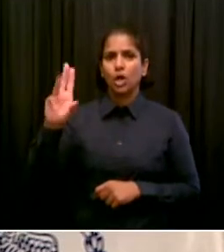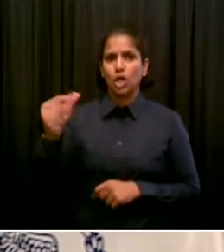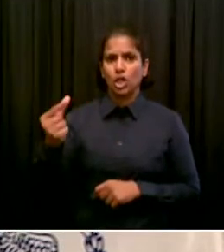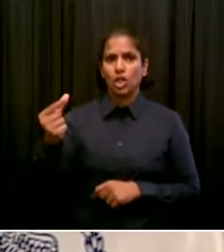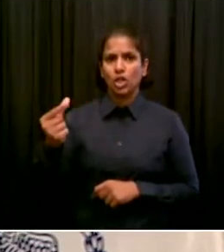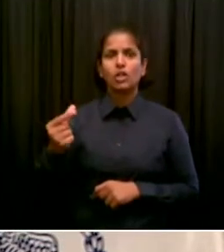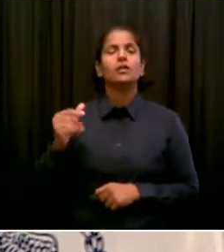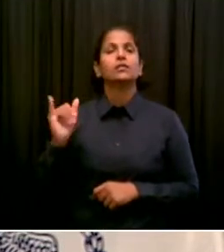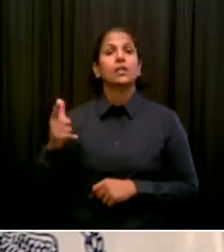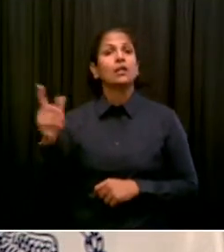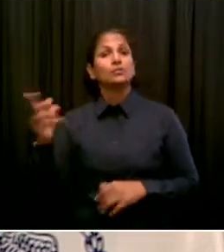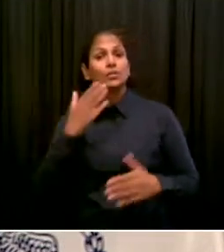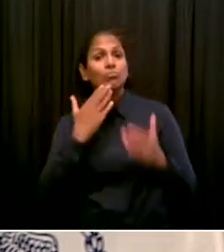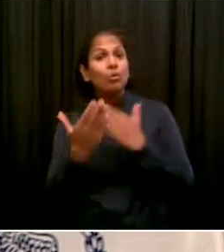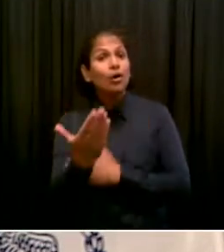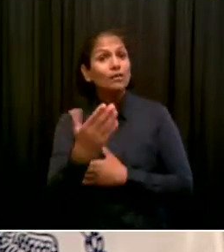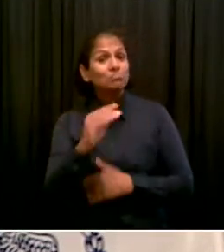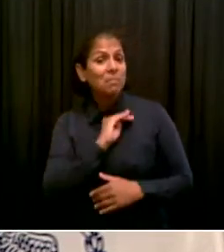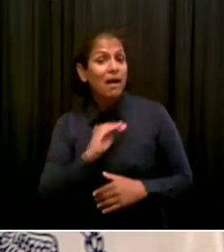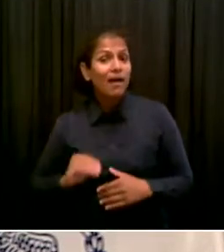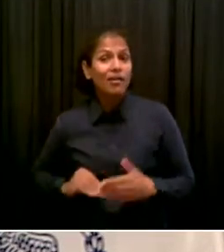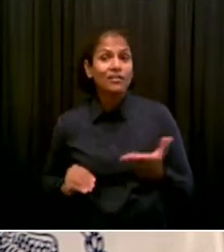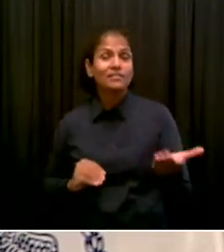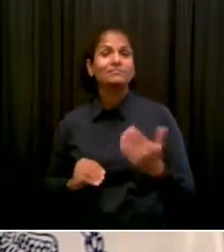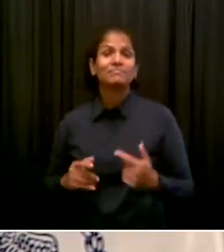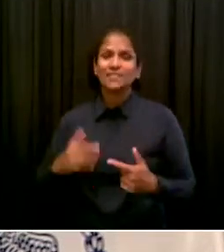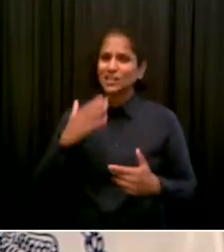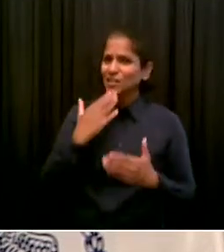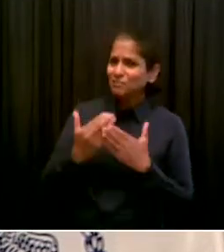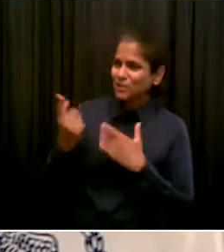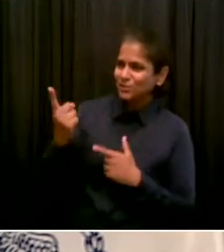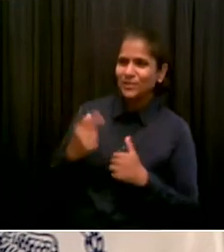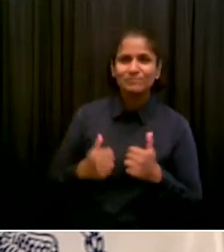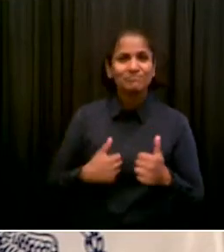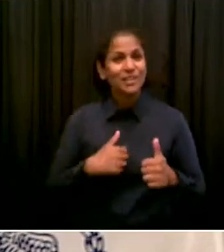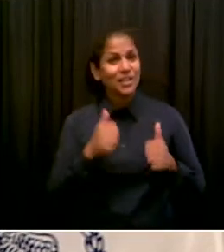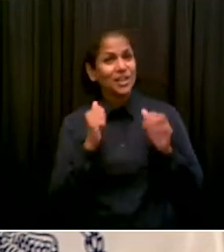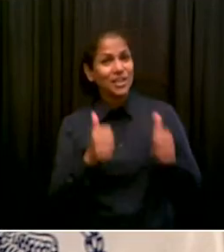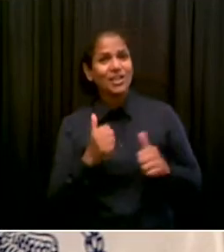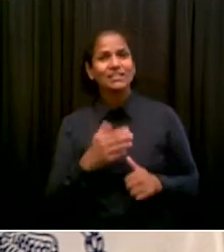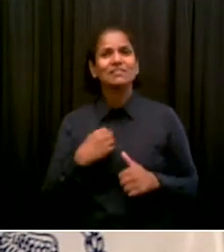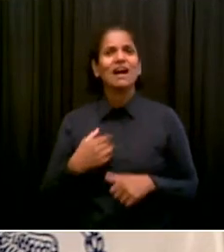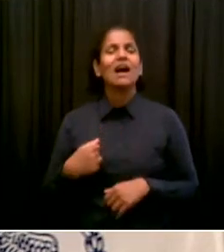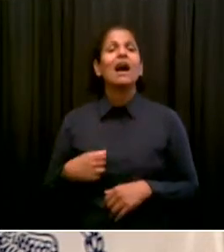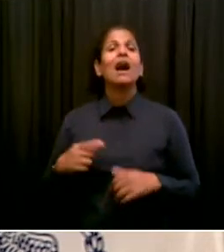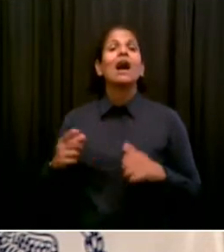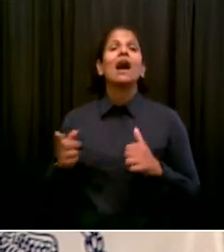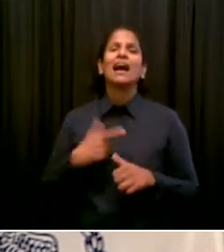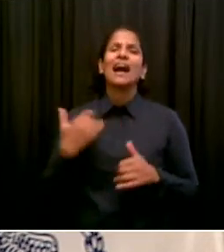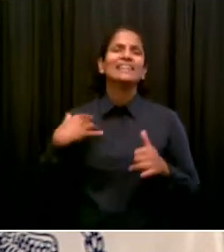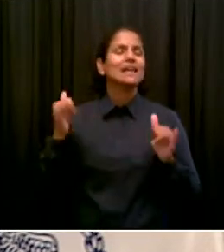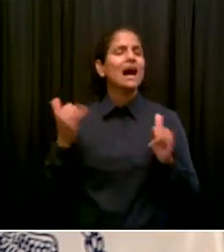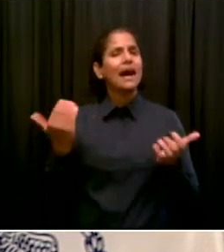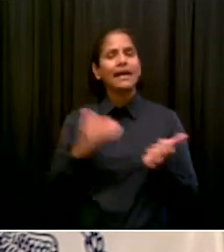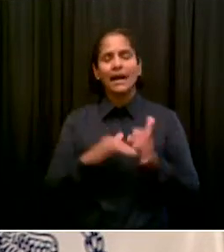HOW ARE YOU DOING? CAN YOU HEAR ME?